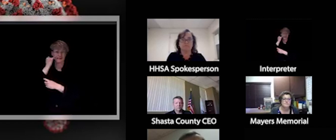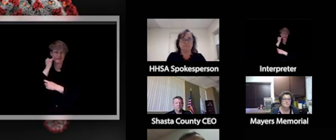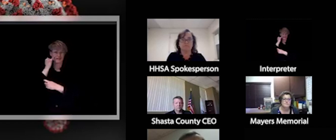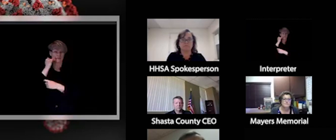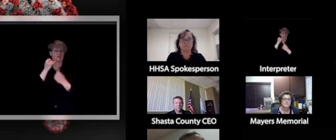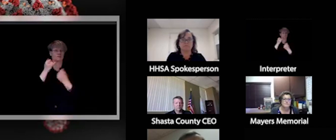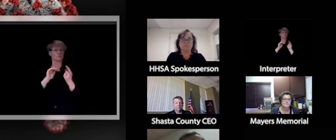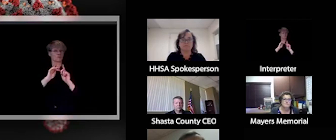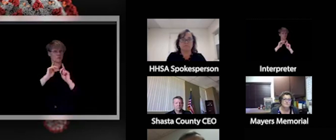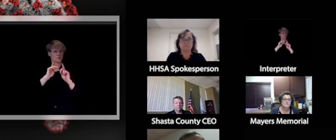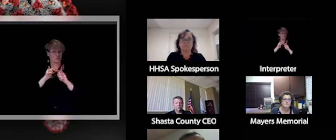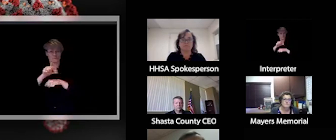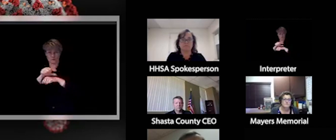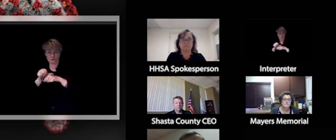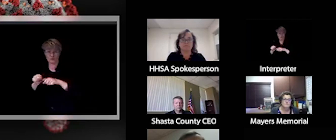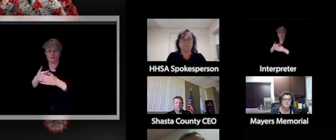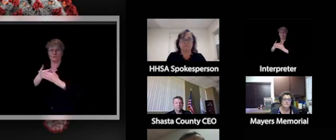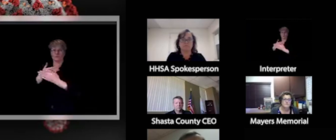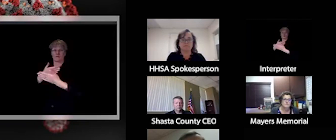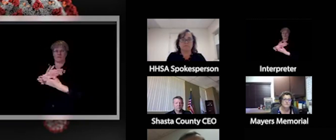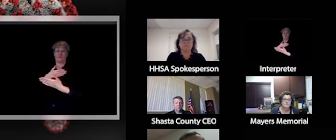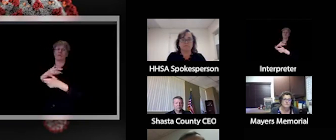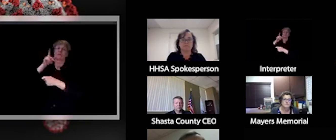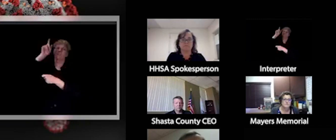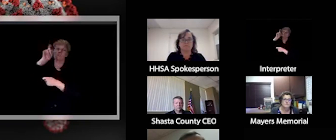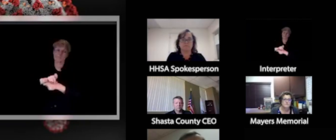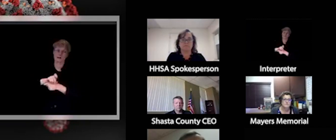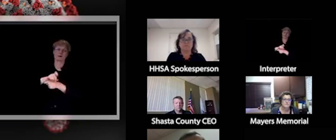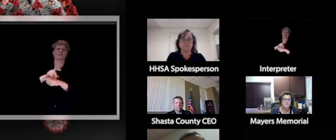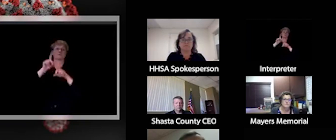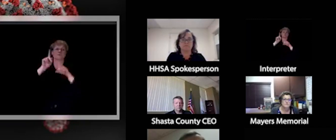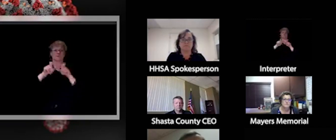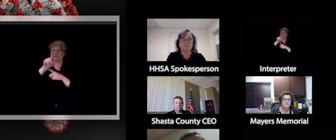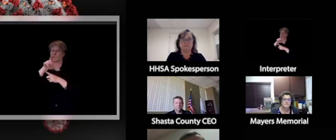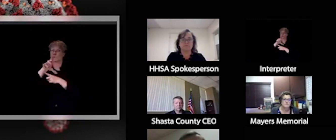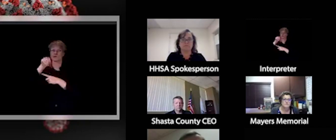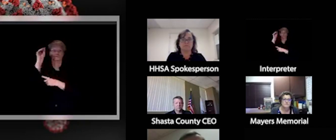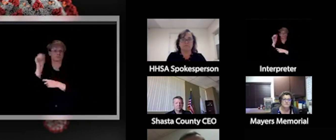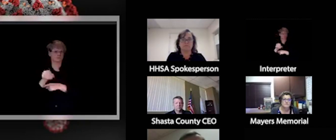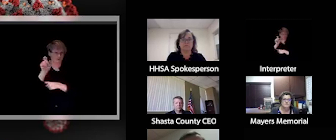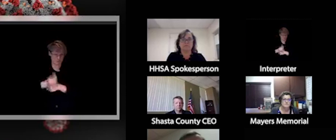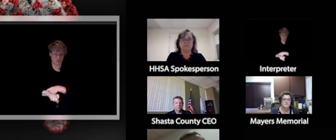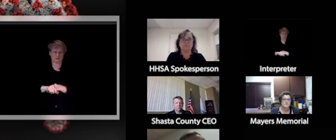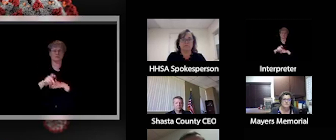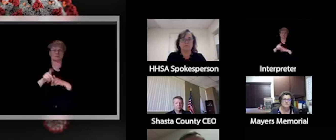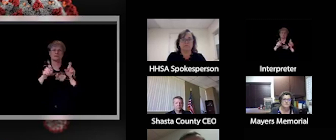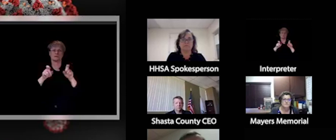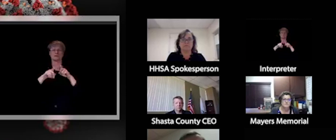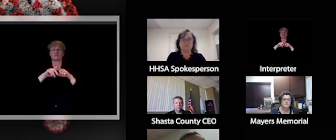close to it. And then for regular patients in the hospital, they would be anybody who